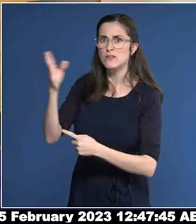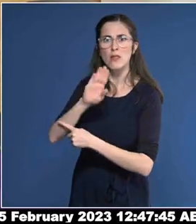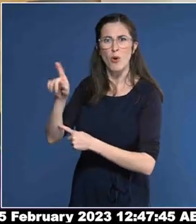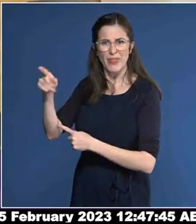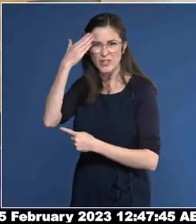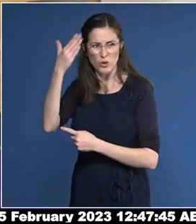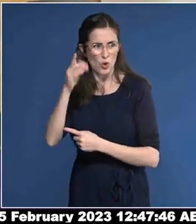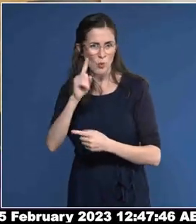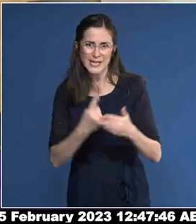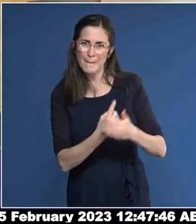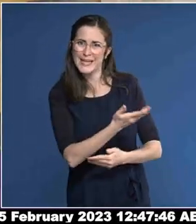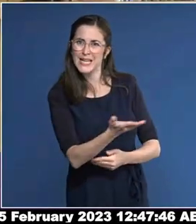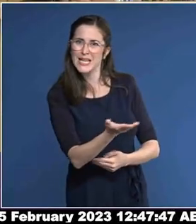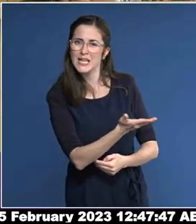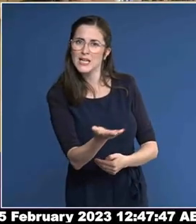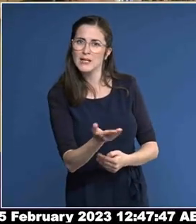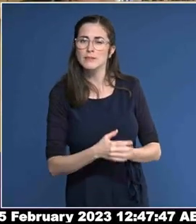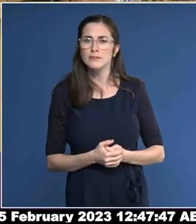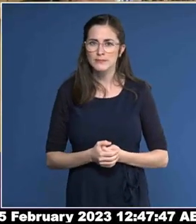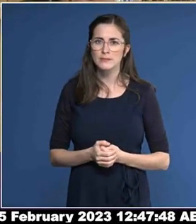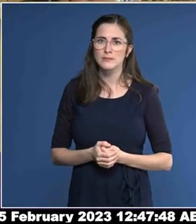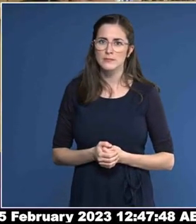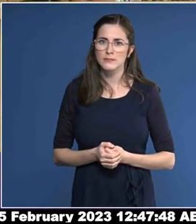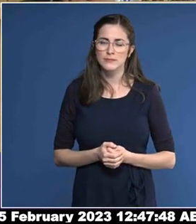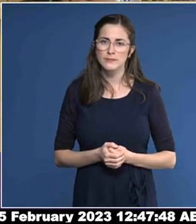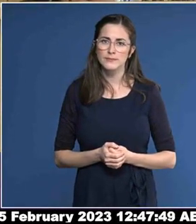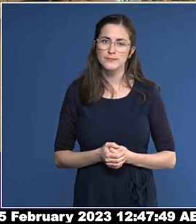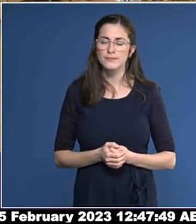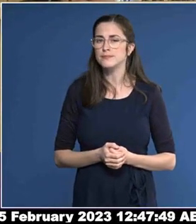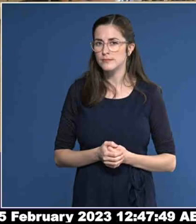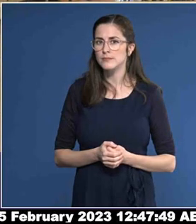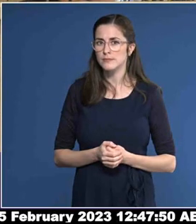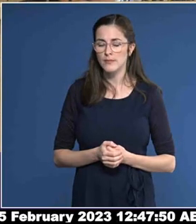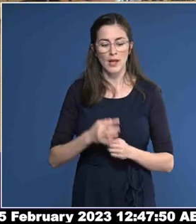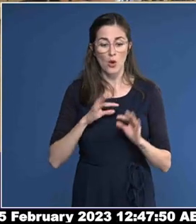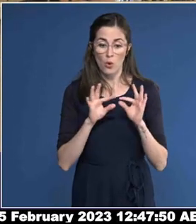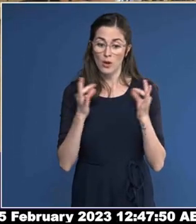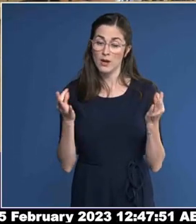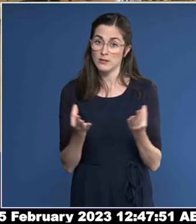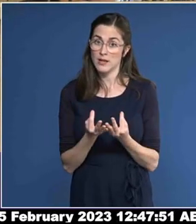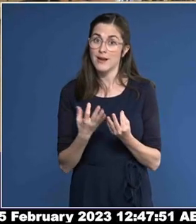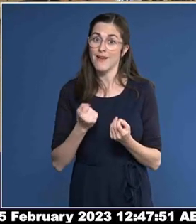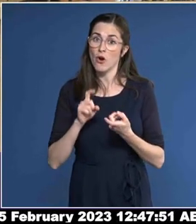So we have an ongoing program of training our direct support workers to ensure